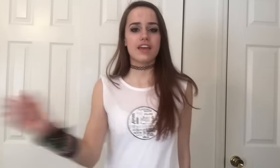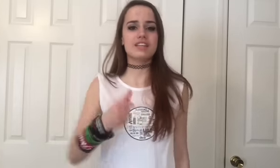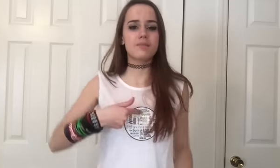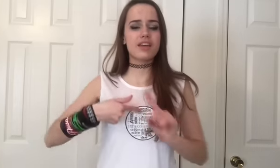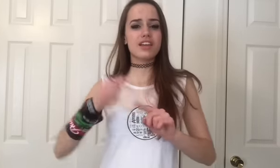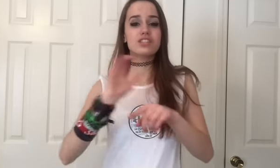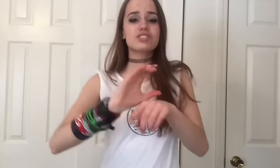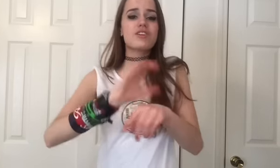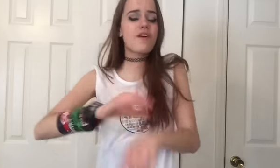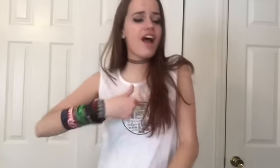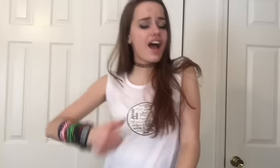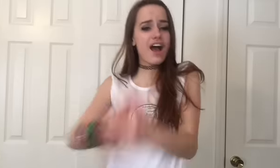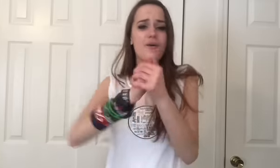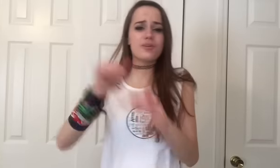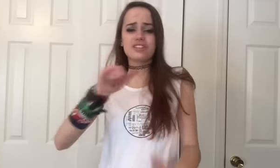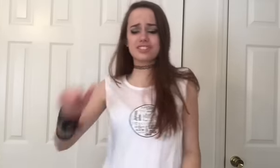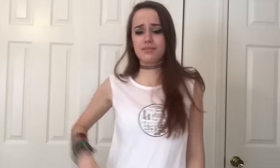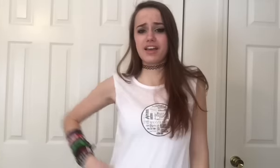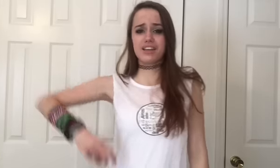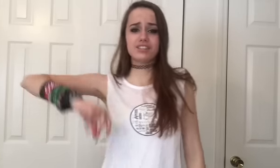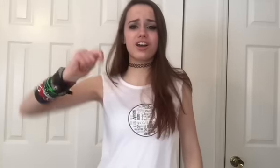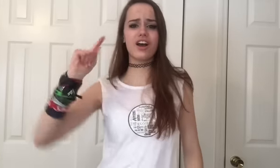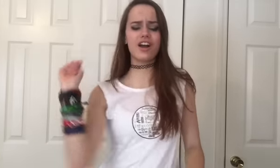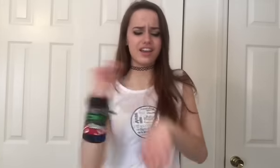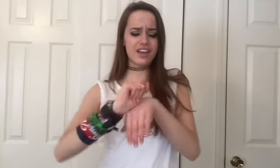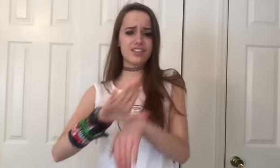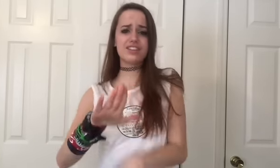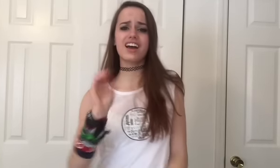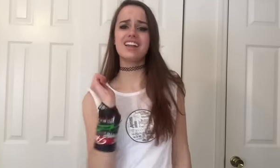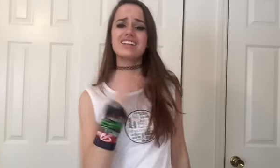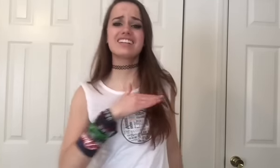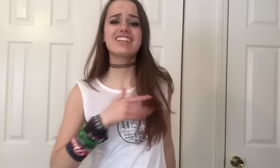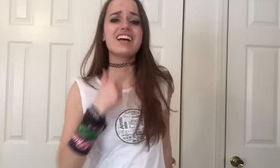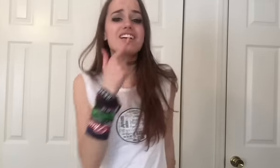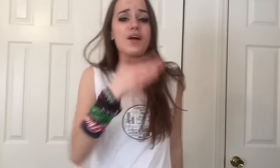take me to church i'll worship like a dog at the shrine of your lies